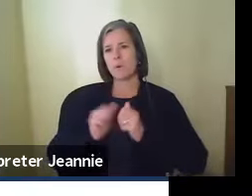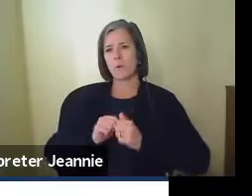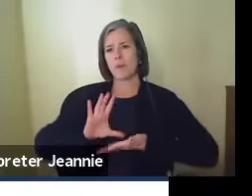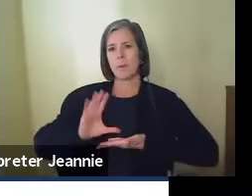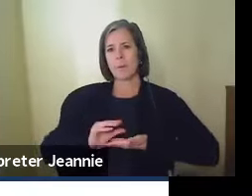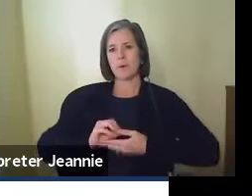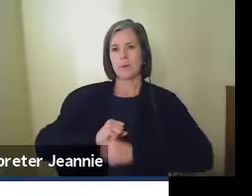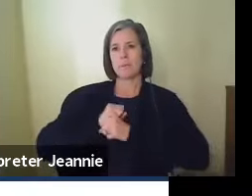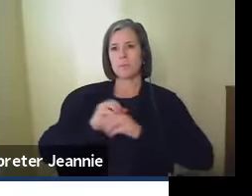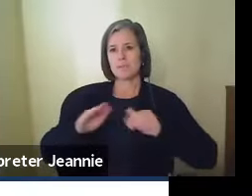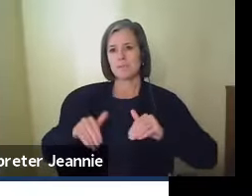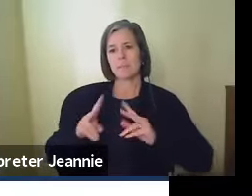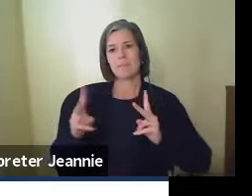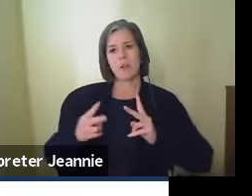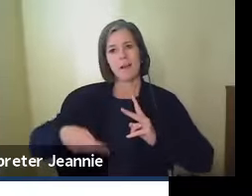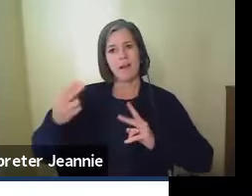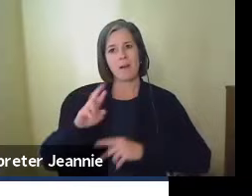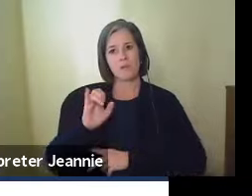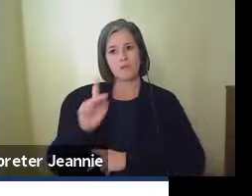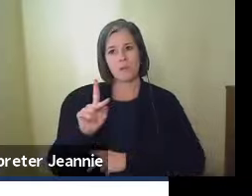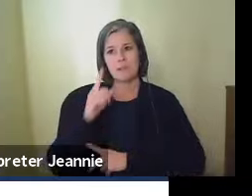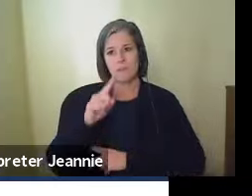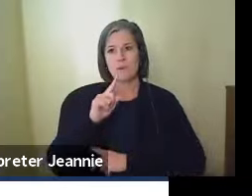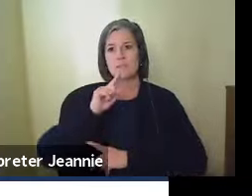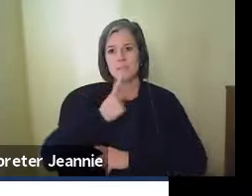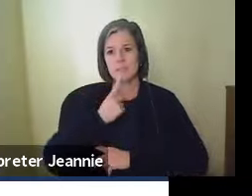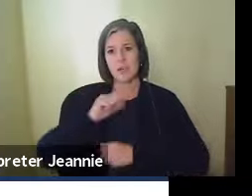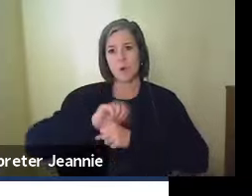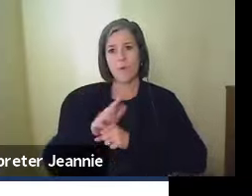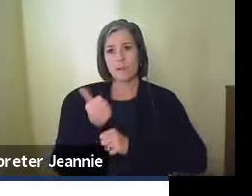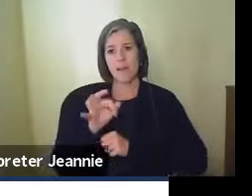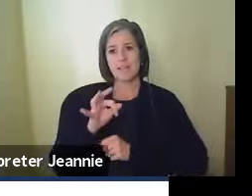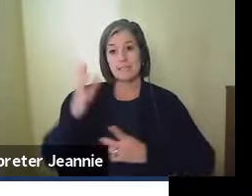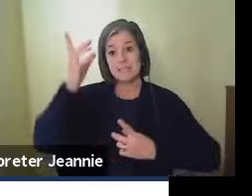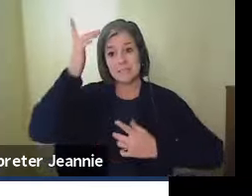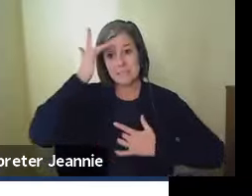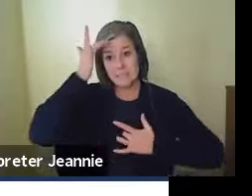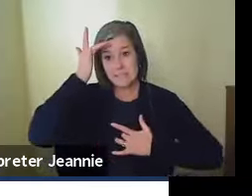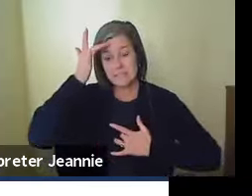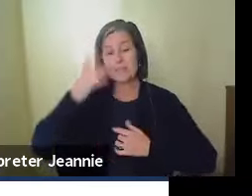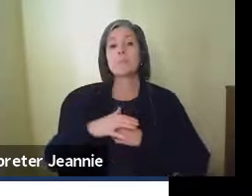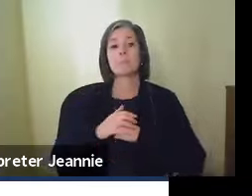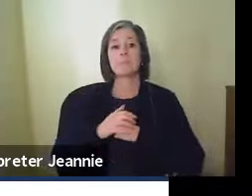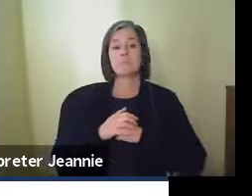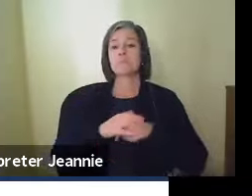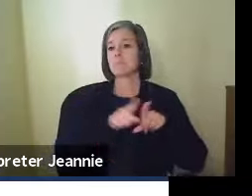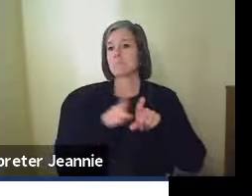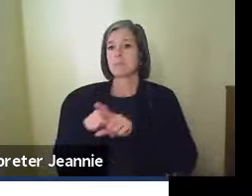very high risk of having severe COVID-19 disease. And so as with most vaccines it's very